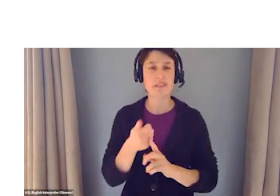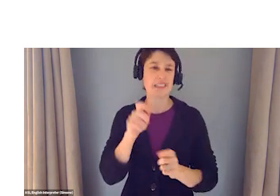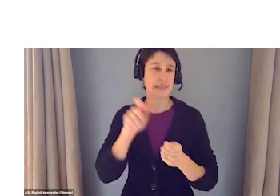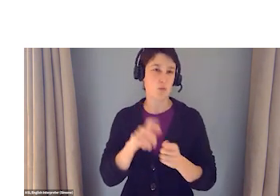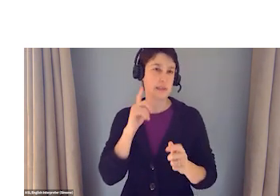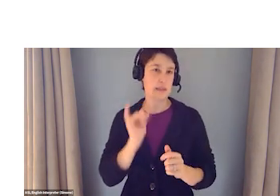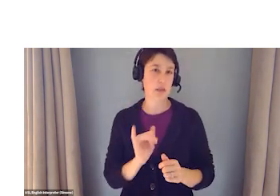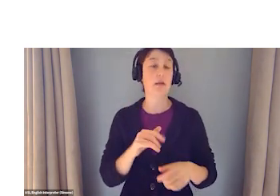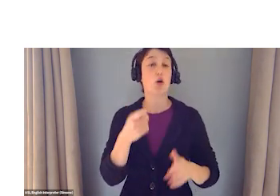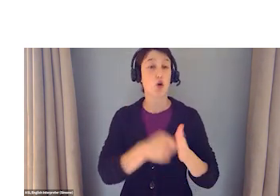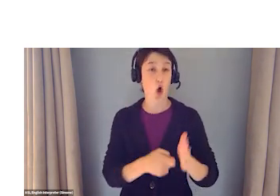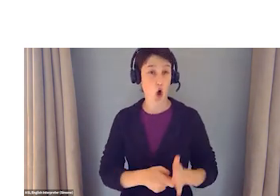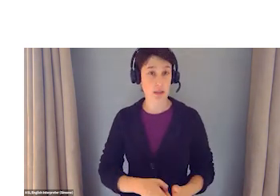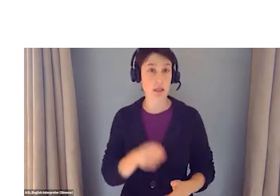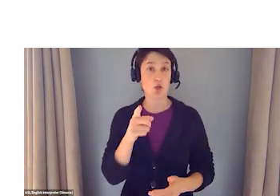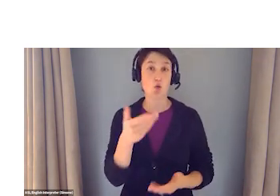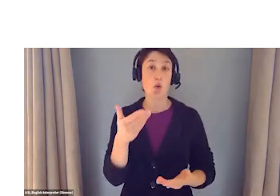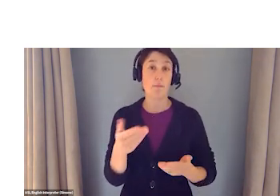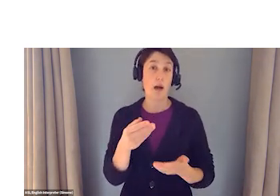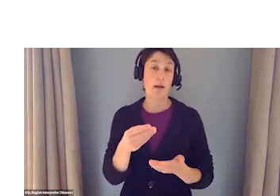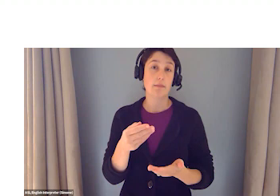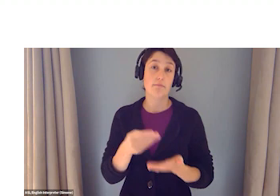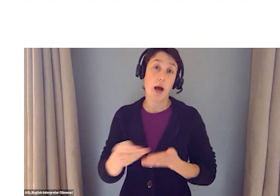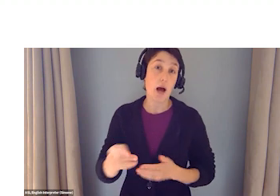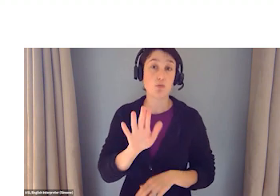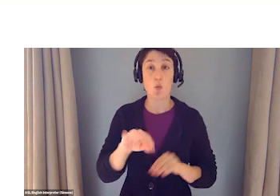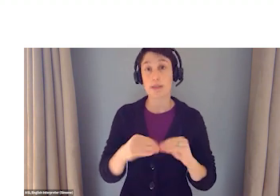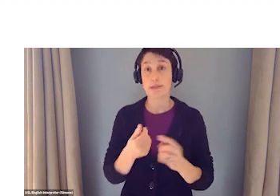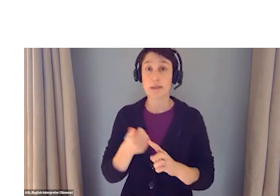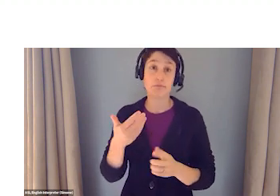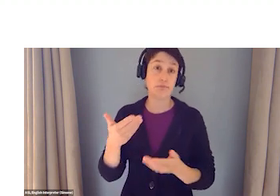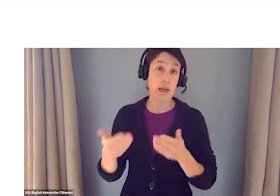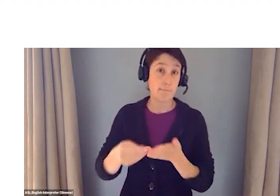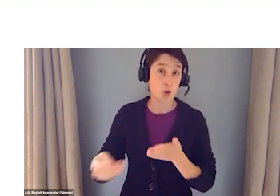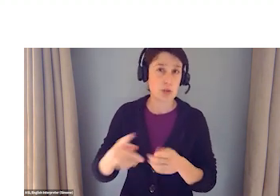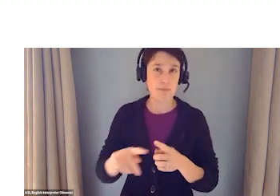your organization may purchase, but are not allowed to be charged to your federal award.